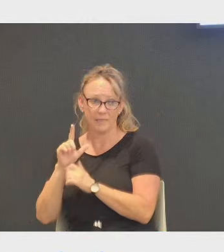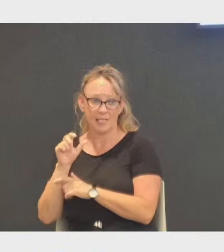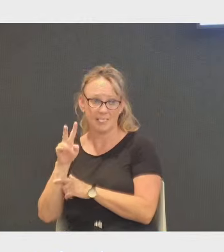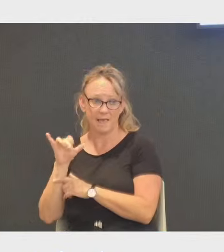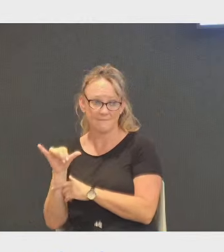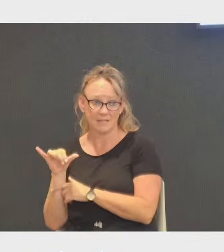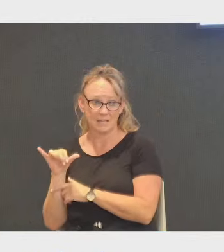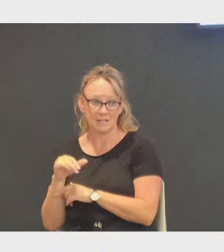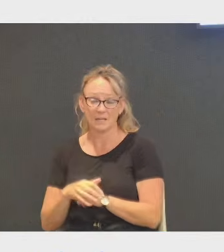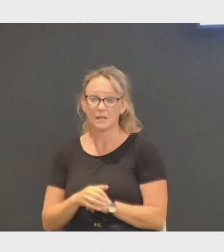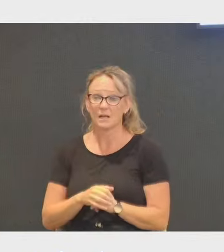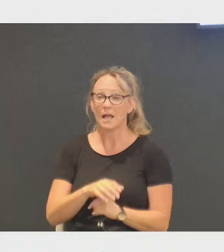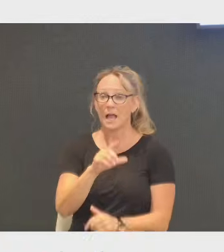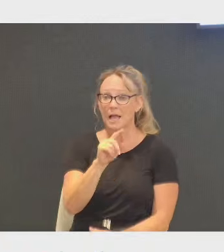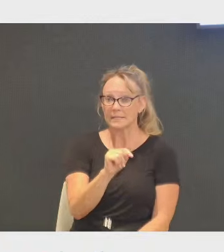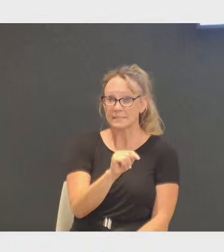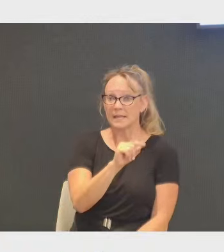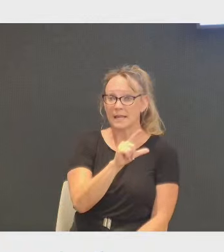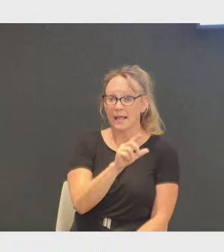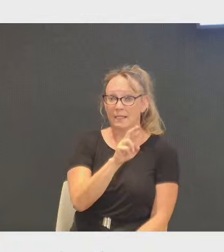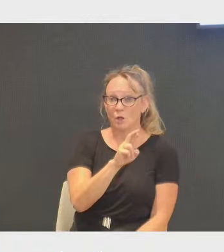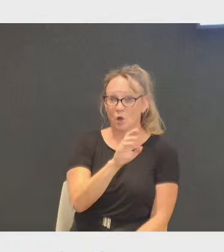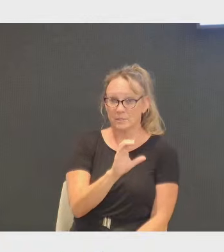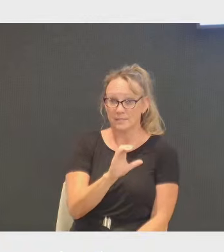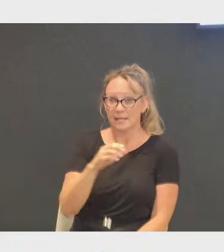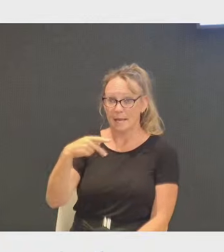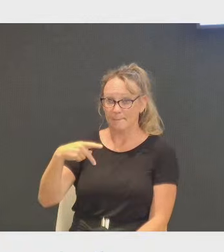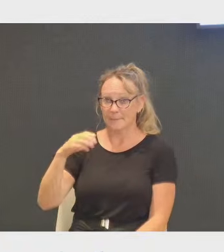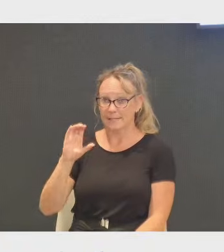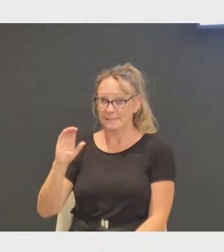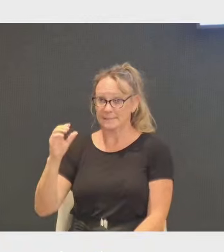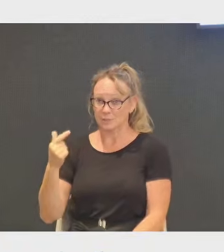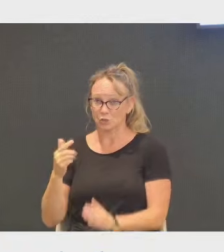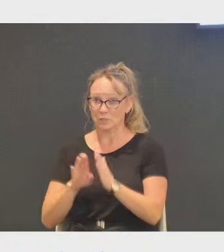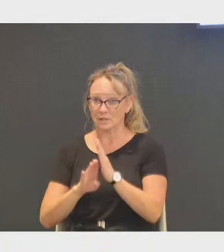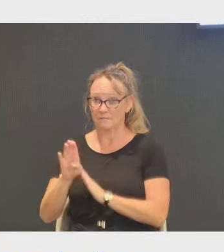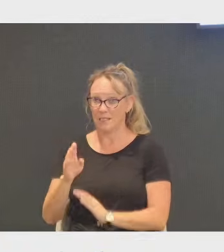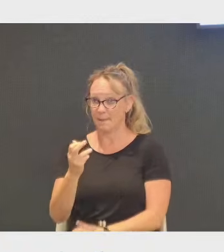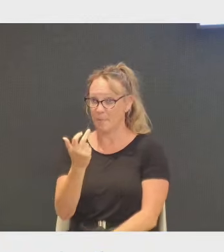consulting group developed three scenarios for the levy. there was a fixed services which would have